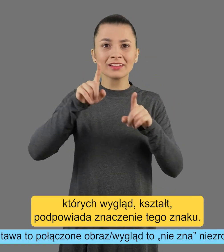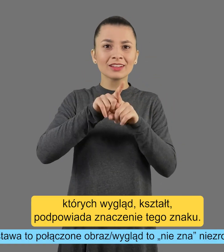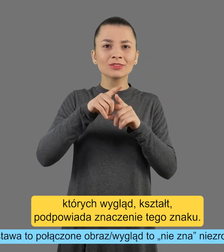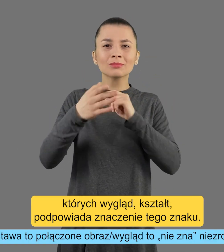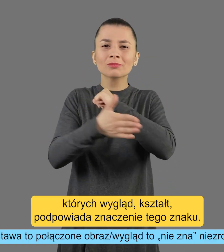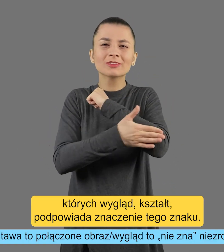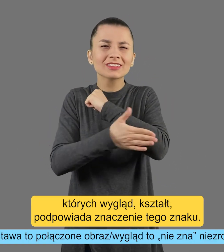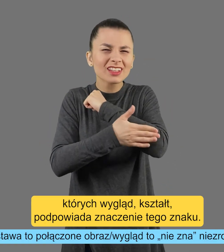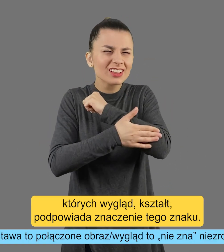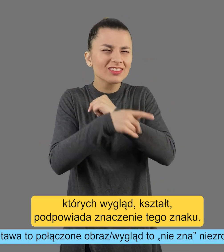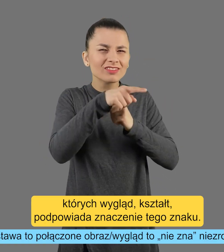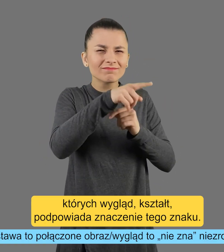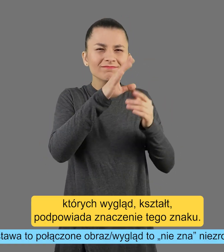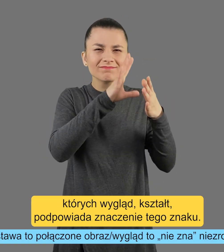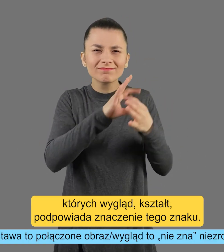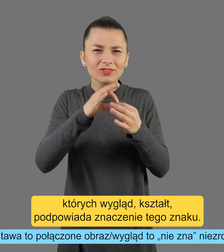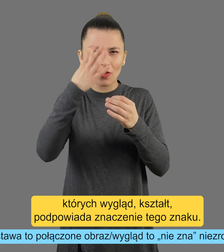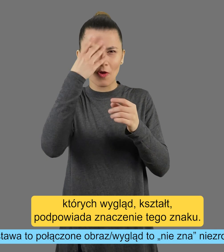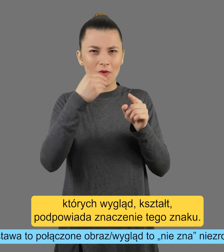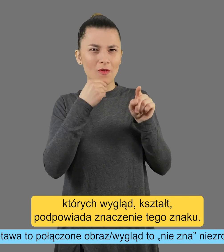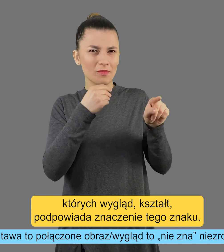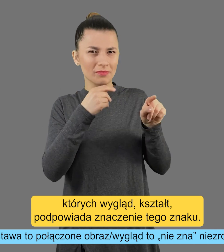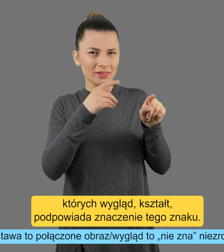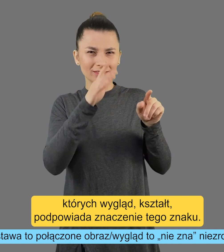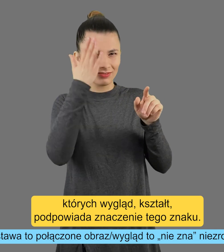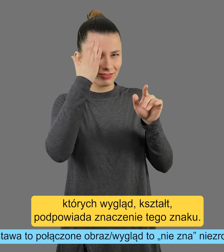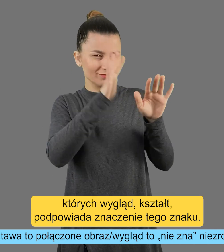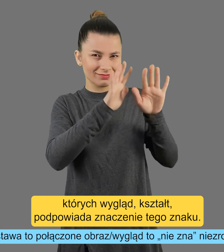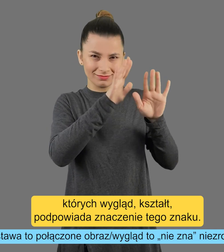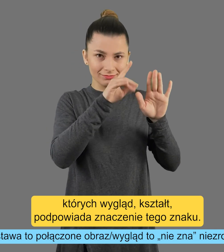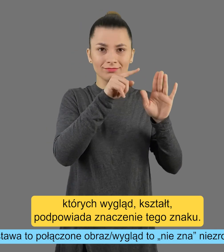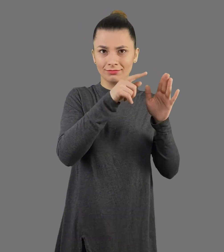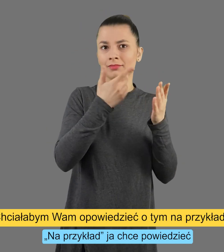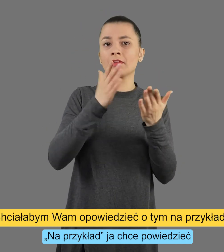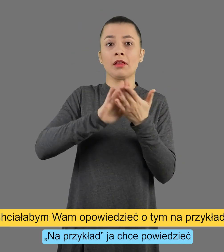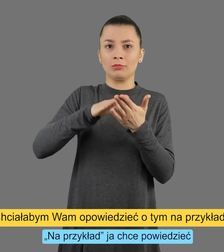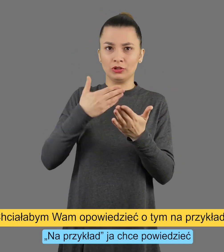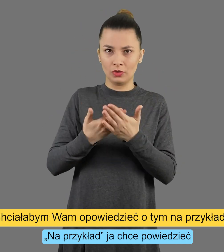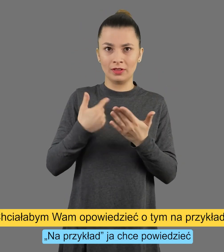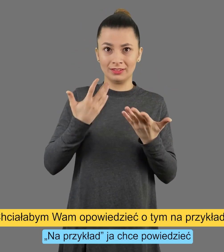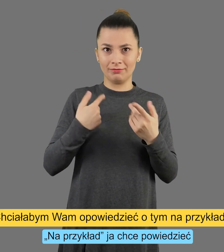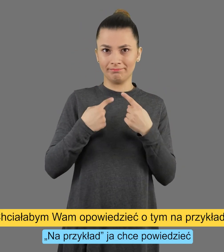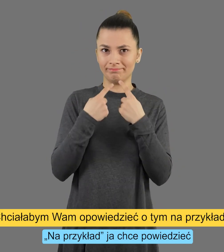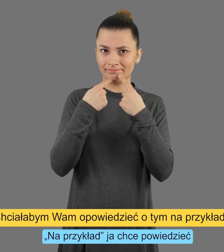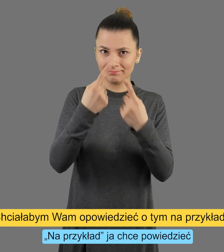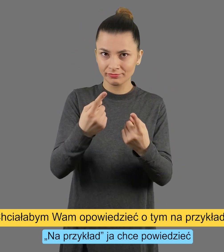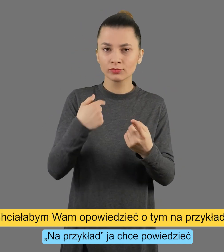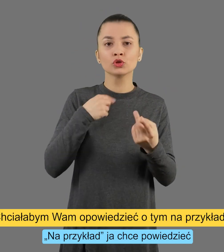whose appearance, shape hints at the meaning of the sign. I would like to tell you an example: